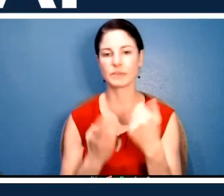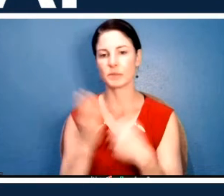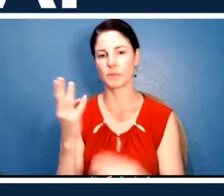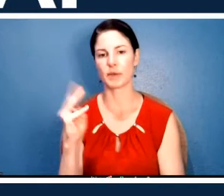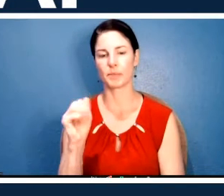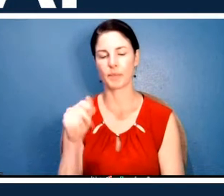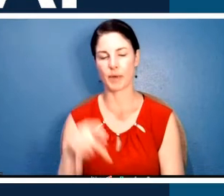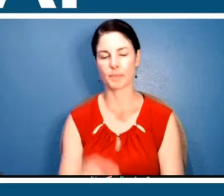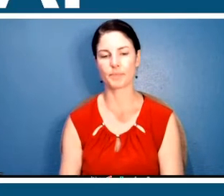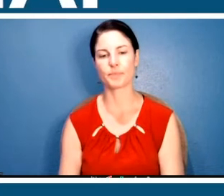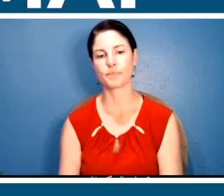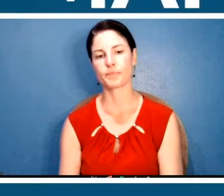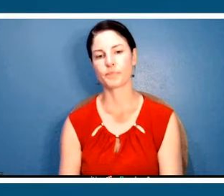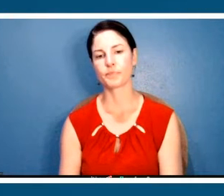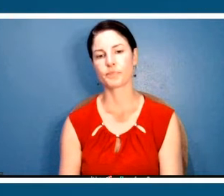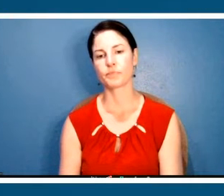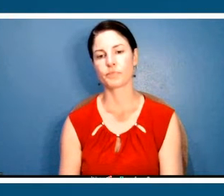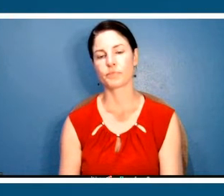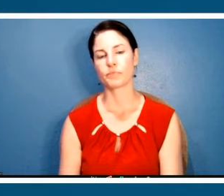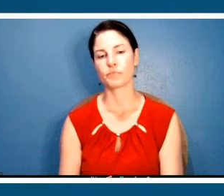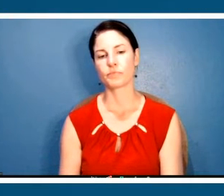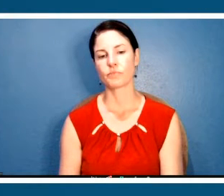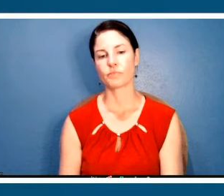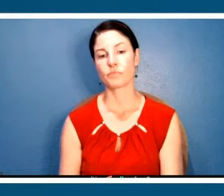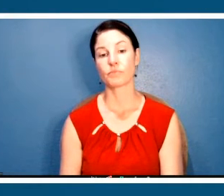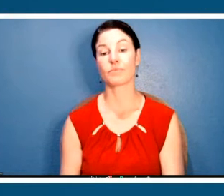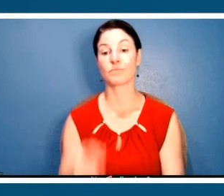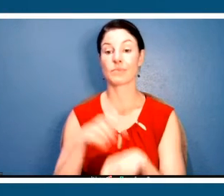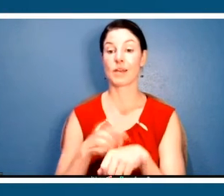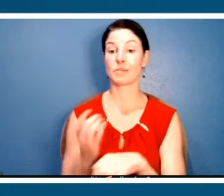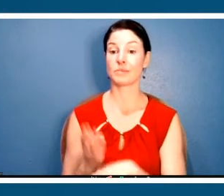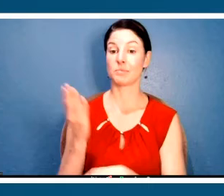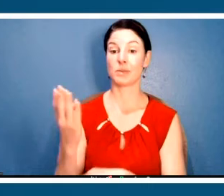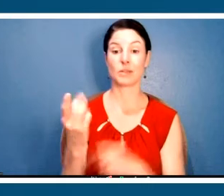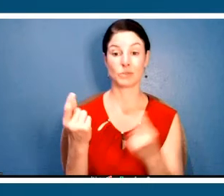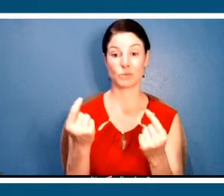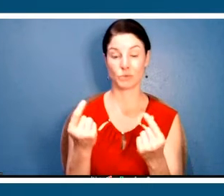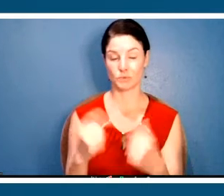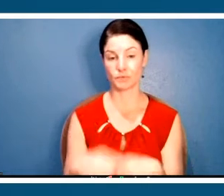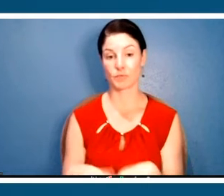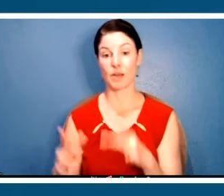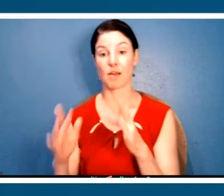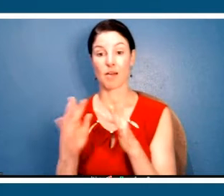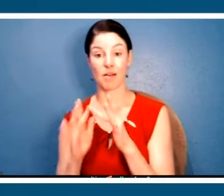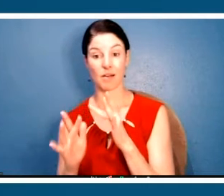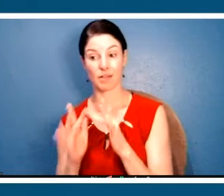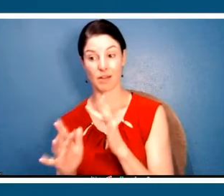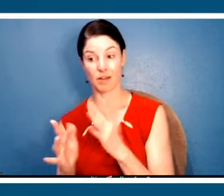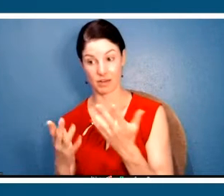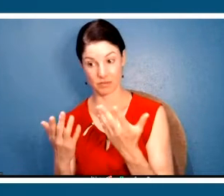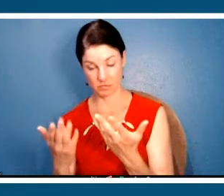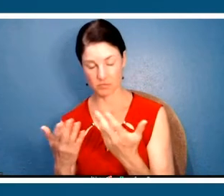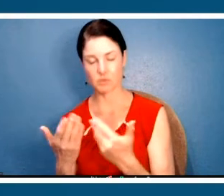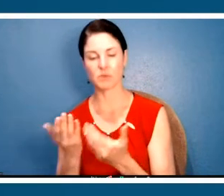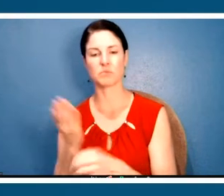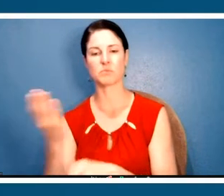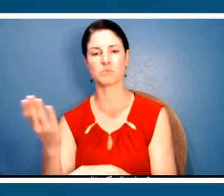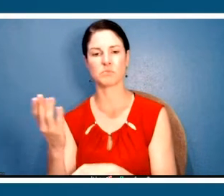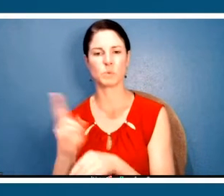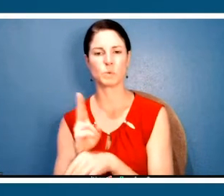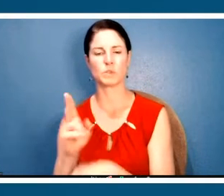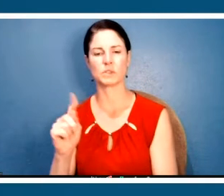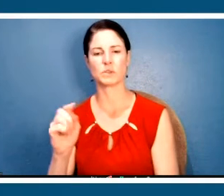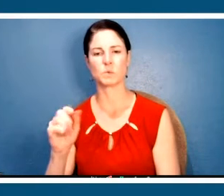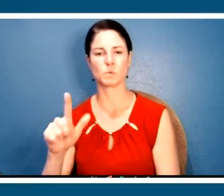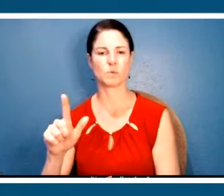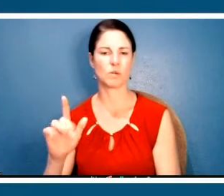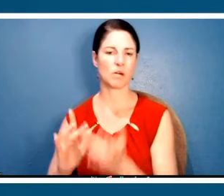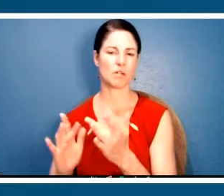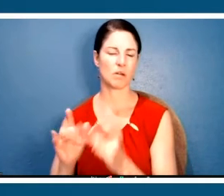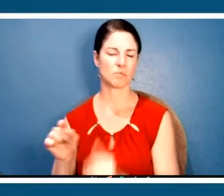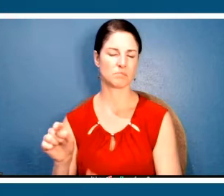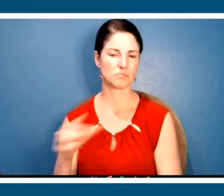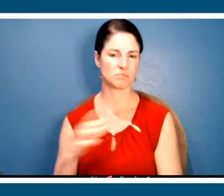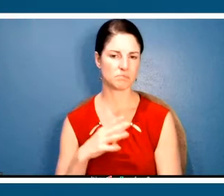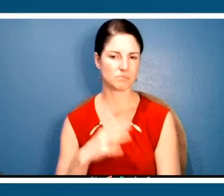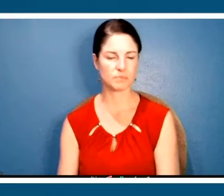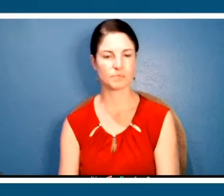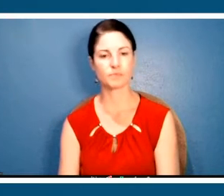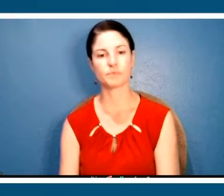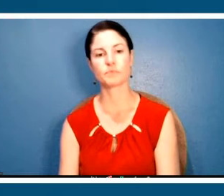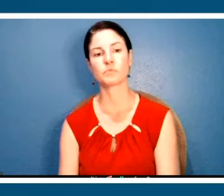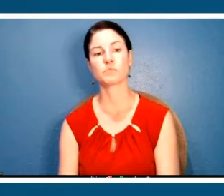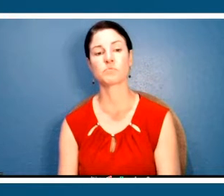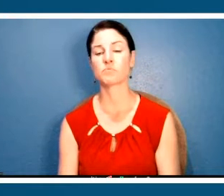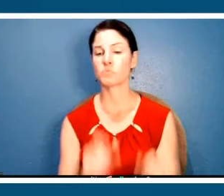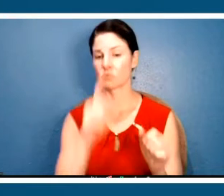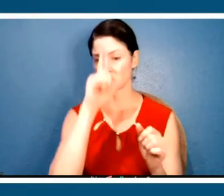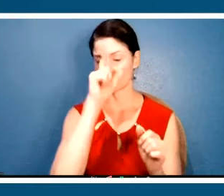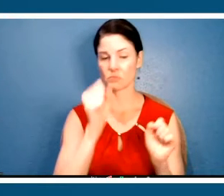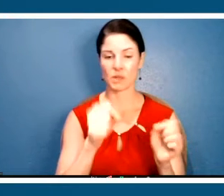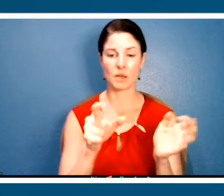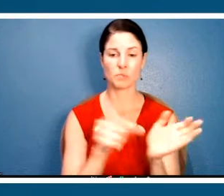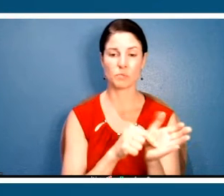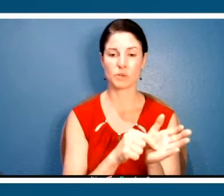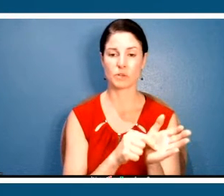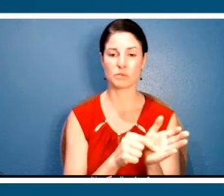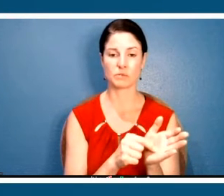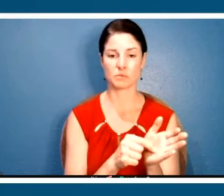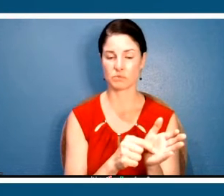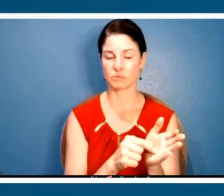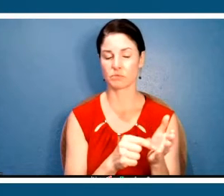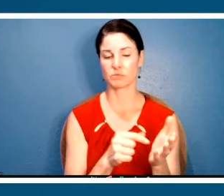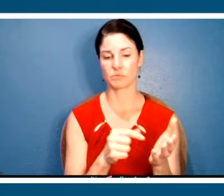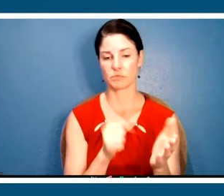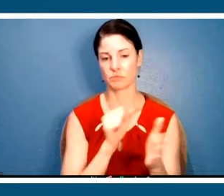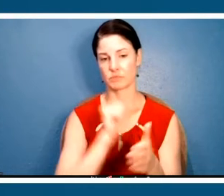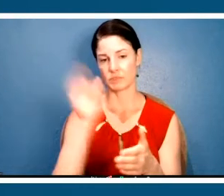SacGov: Step three submit your map if you chose an online option, then you can simply submit to the online tool, or, if you prefer, email so print and send to the county by email mail or drop it off in person.